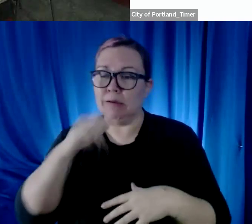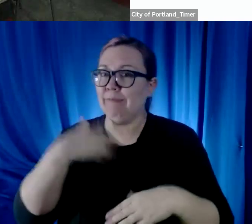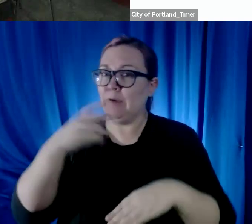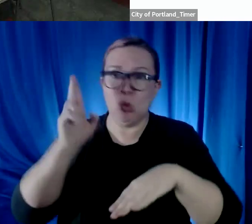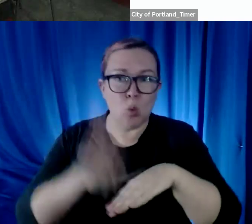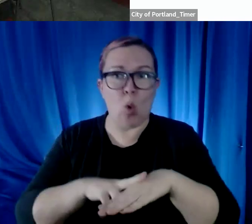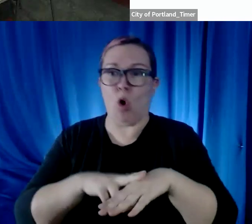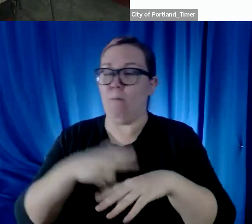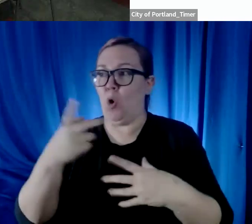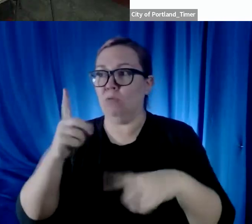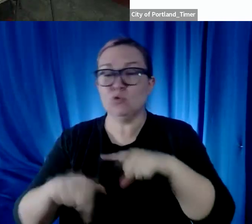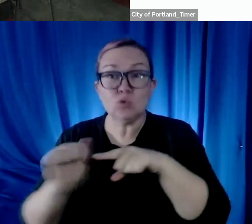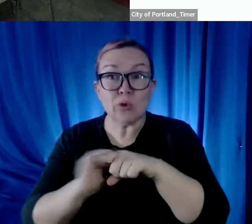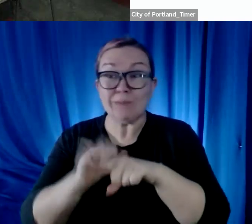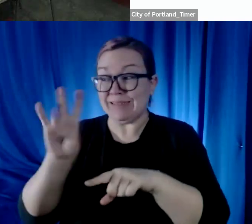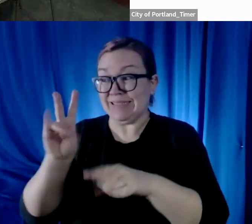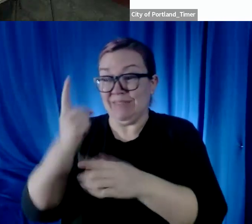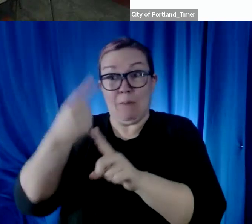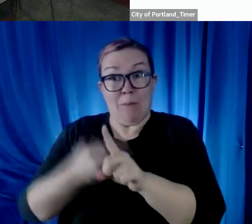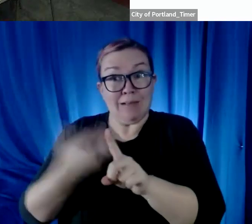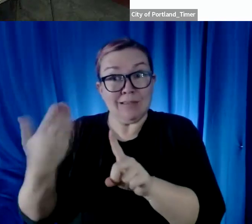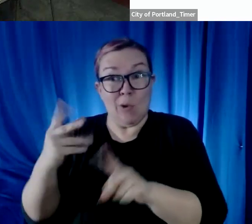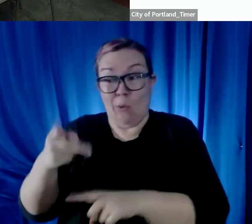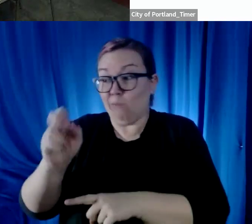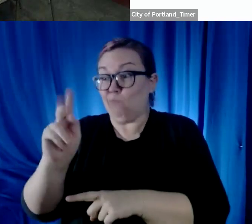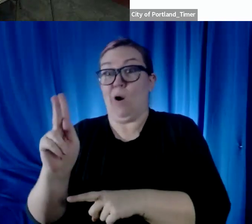About seven months ago, I got an email from Parks and Rec saying.